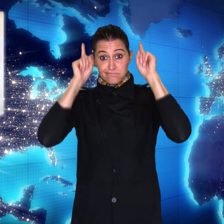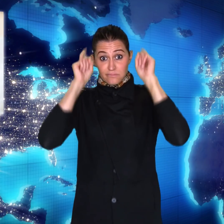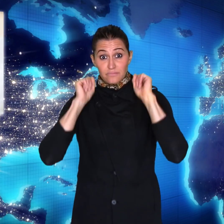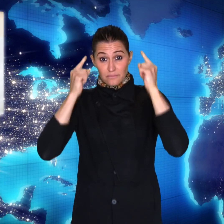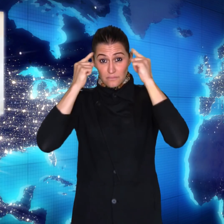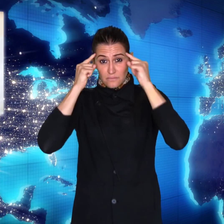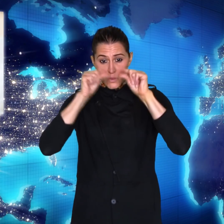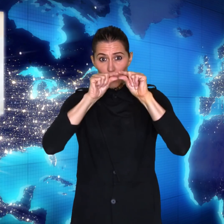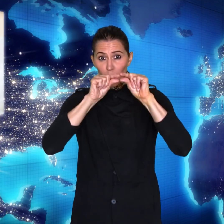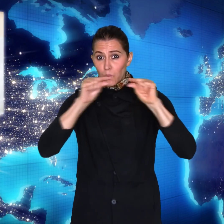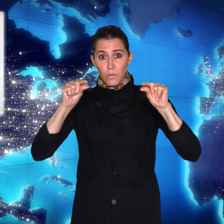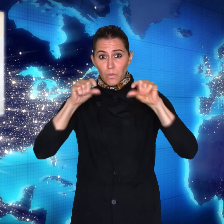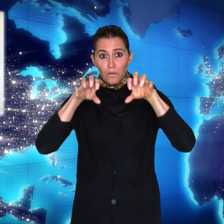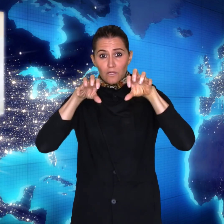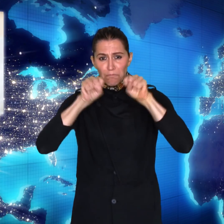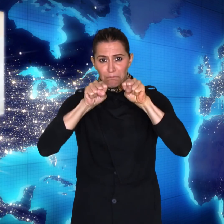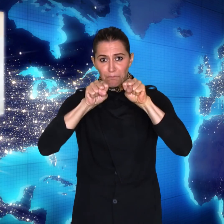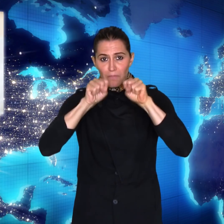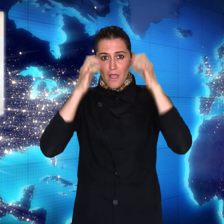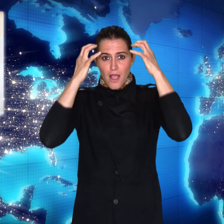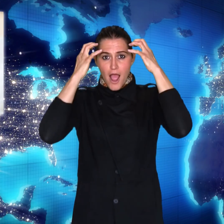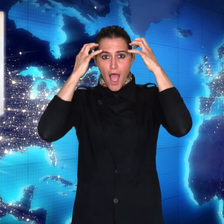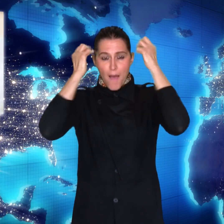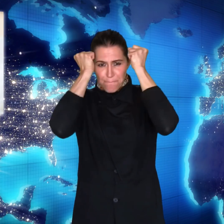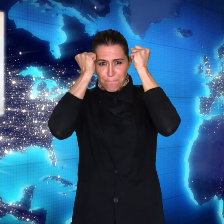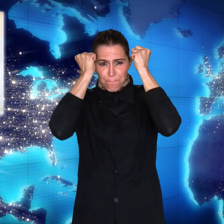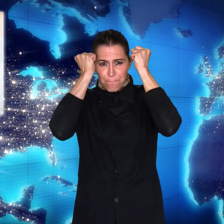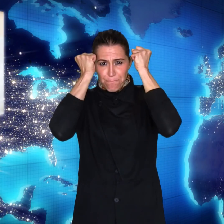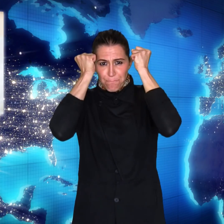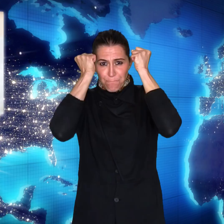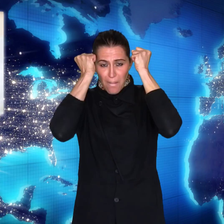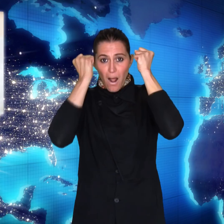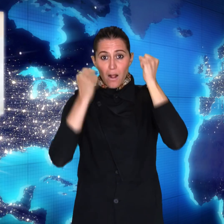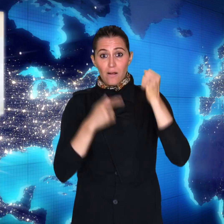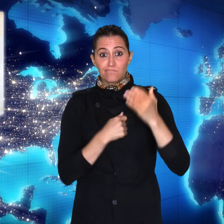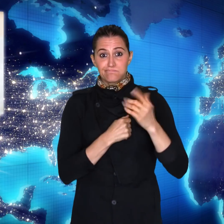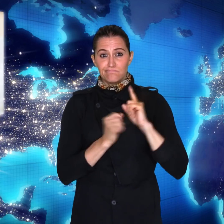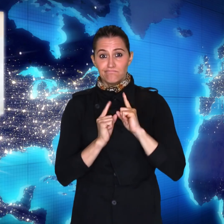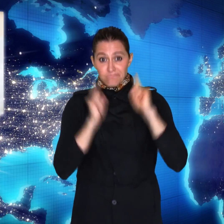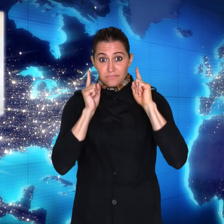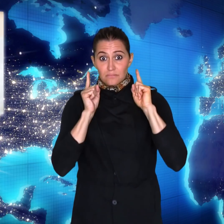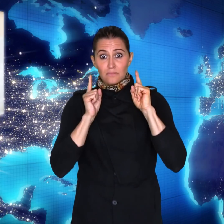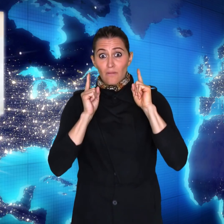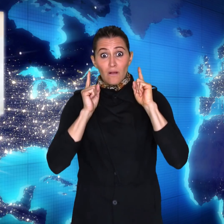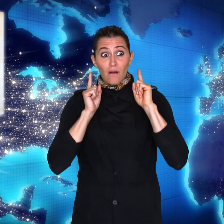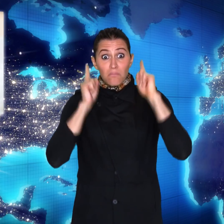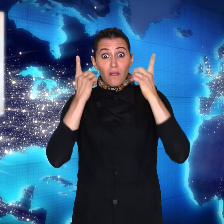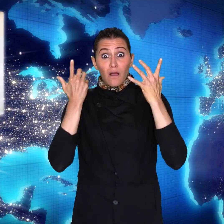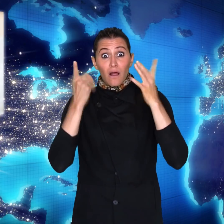were constricted, causing severe pain.